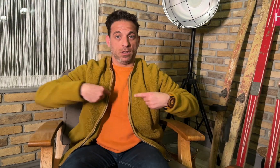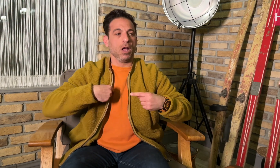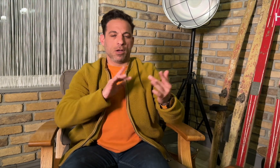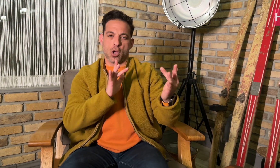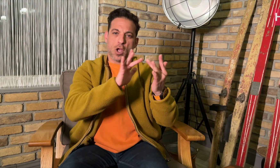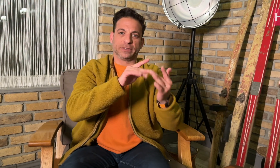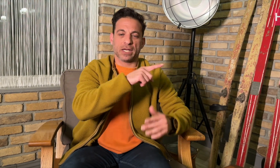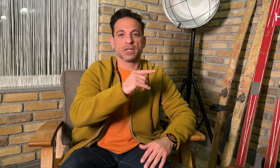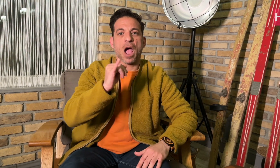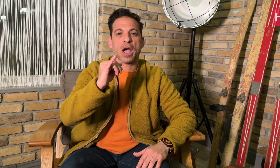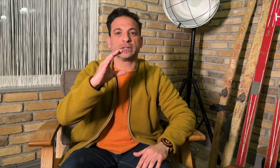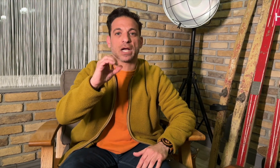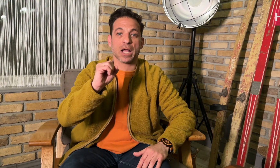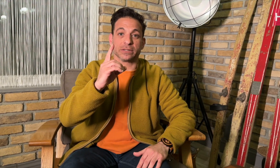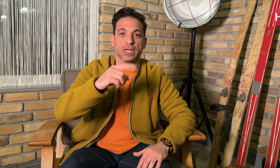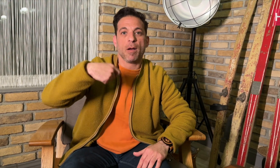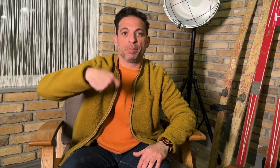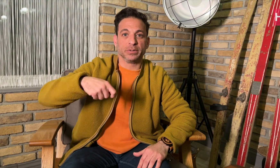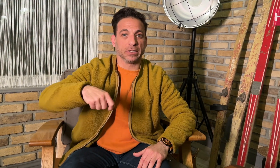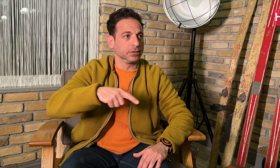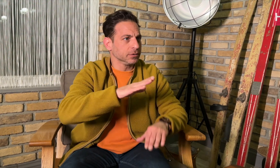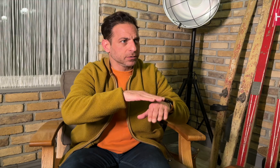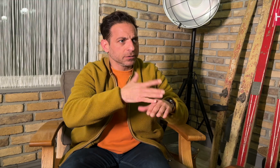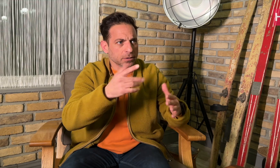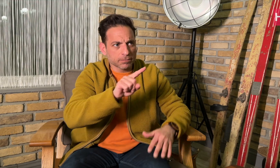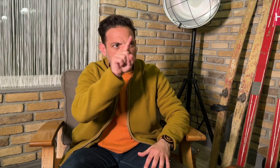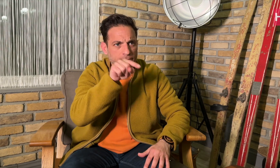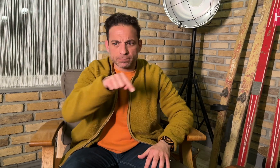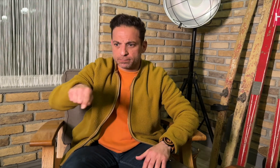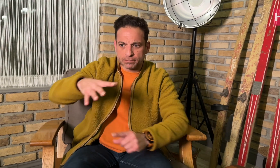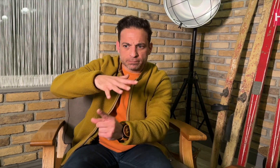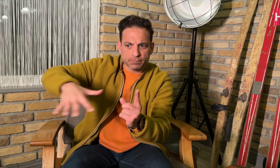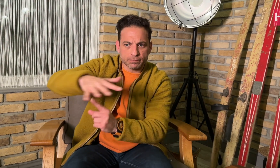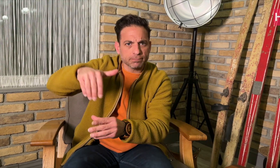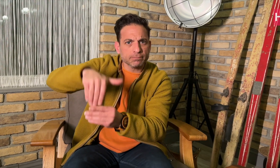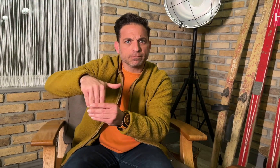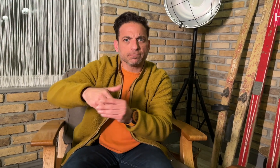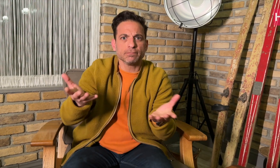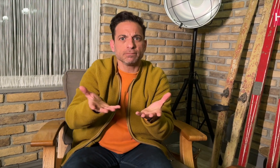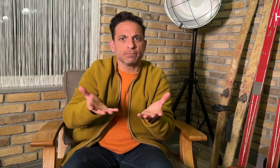We reached out to the president of ICSD and asked for his statement.